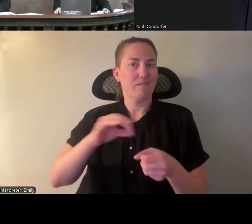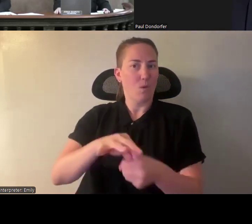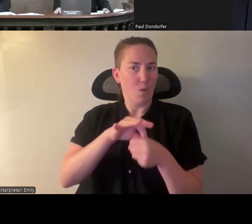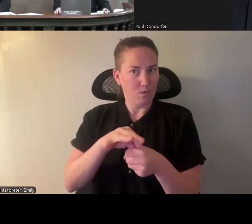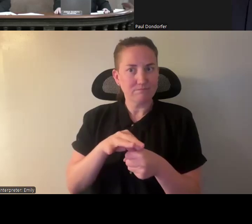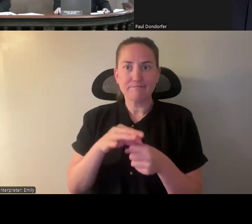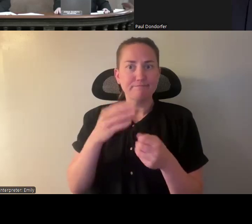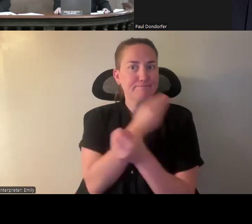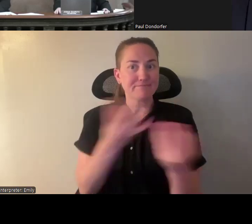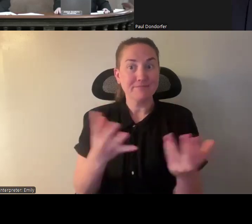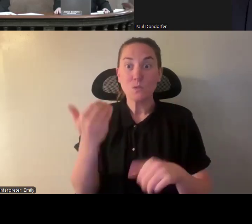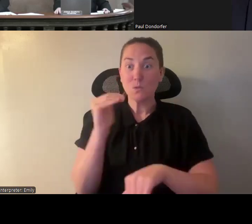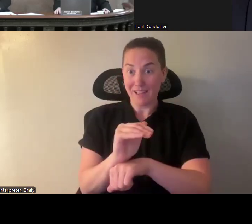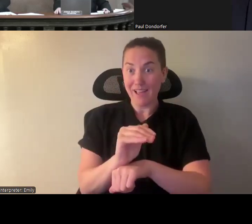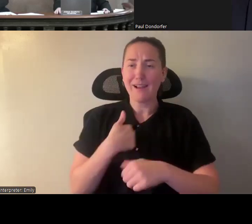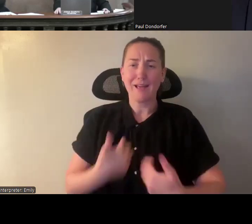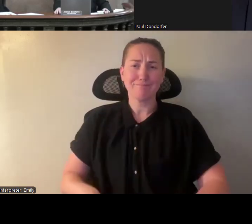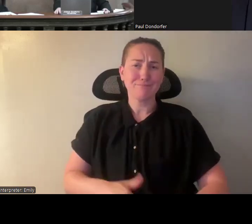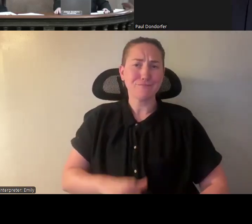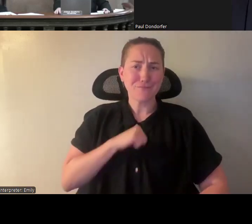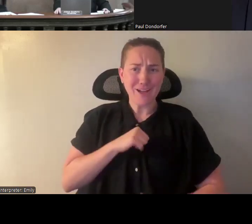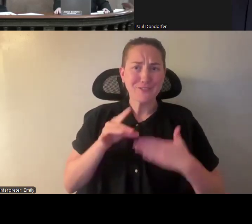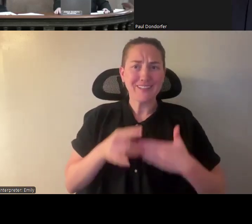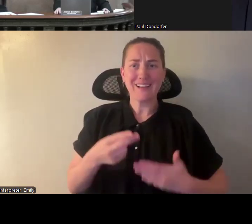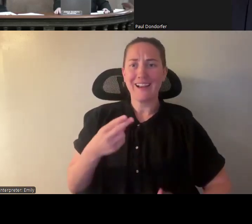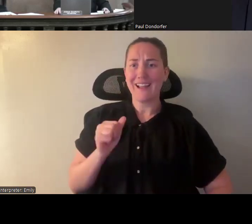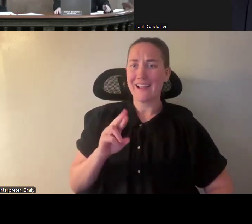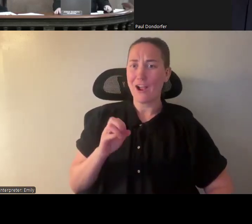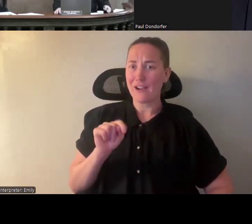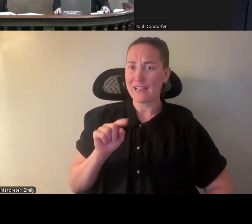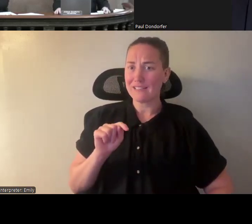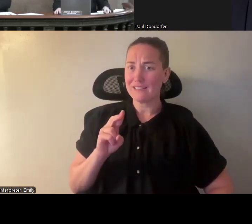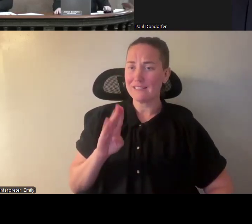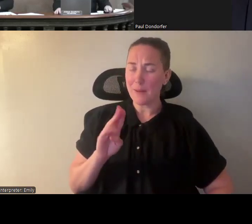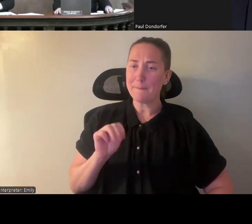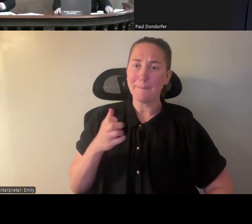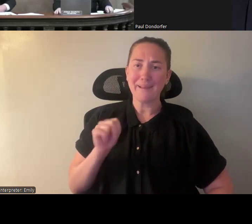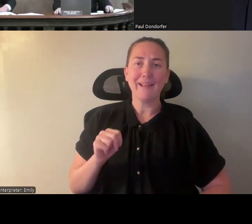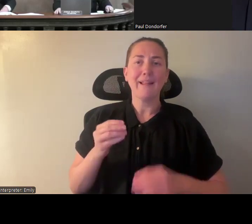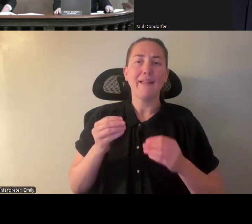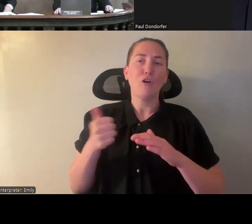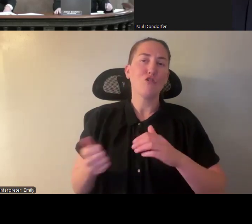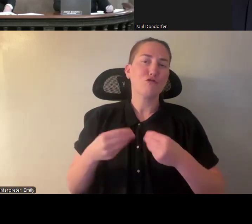say that tonight I am very proud to lead the Harry Tman Underground Railroad New York Sign Nick byway